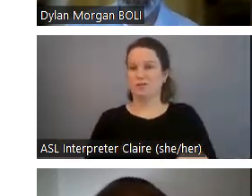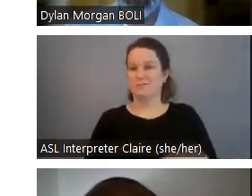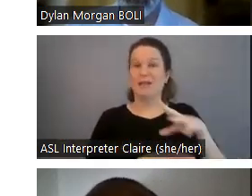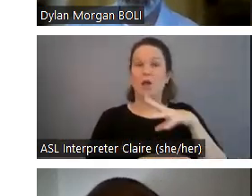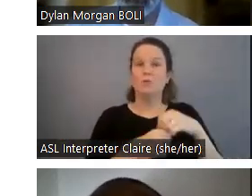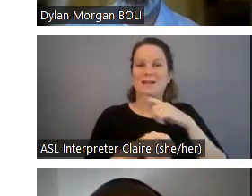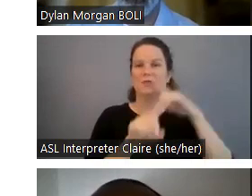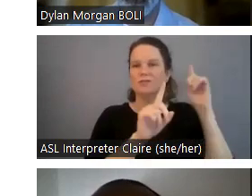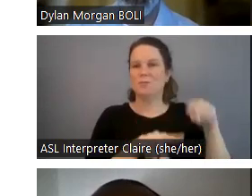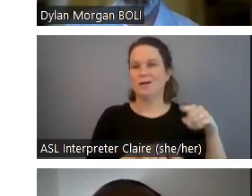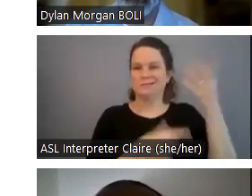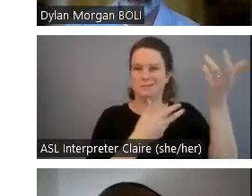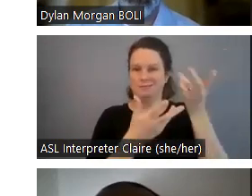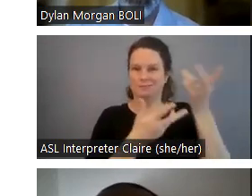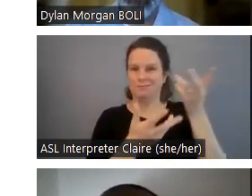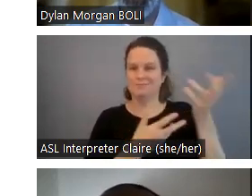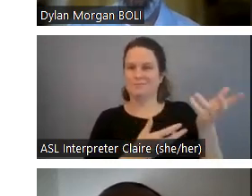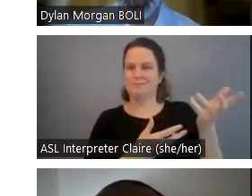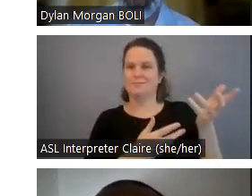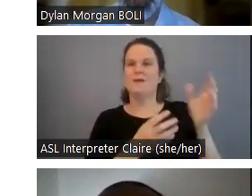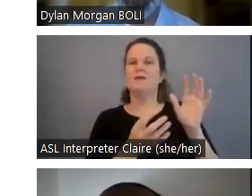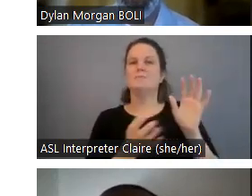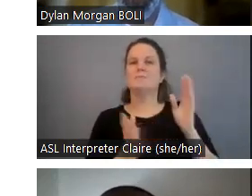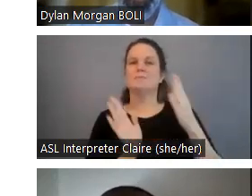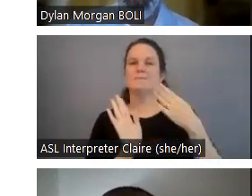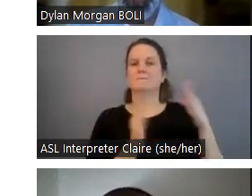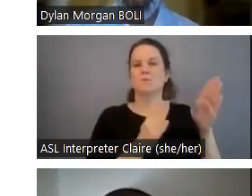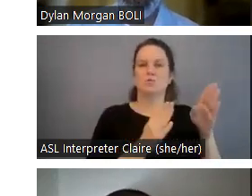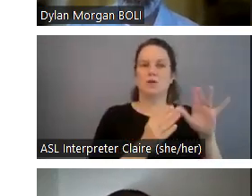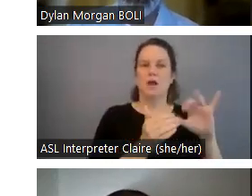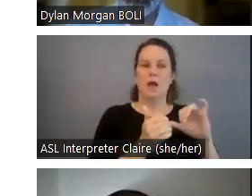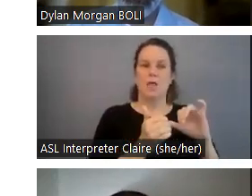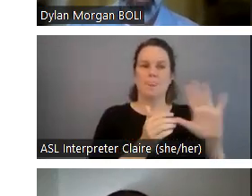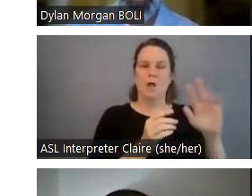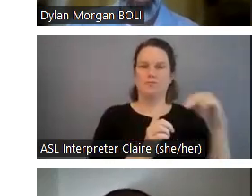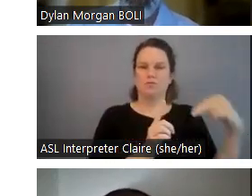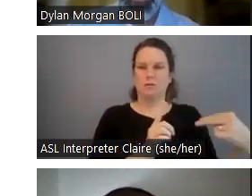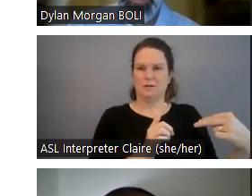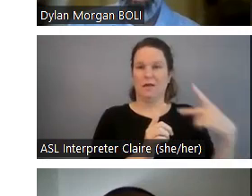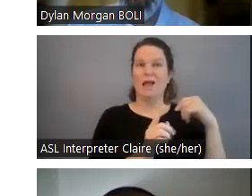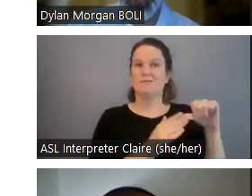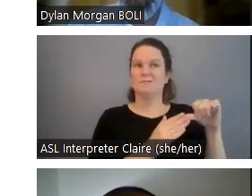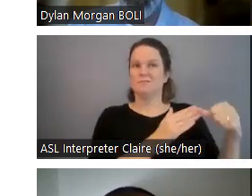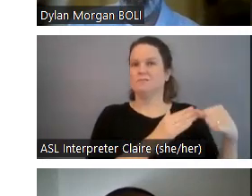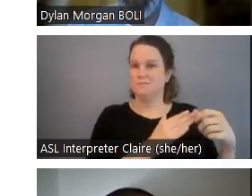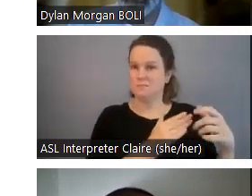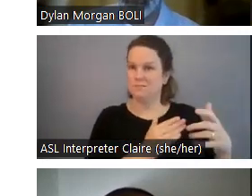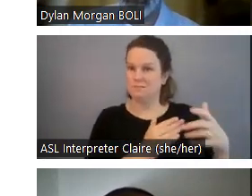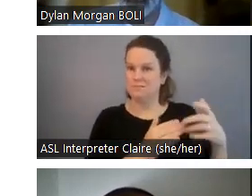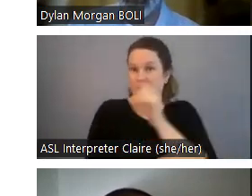I think, you know, to put things in terms that folks understand and to lean on